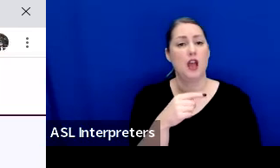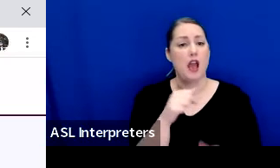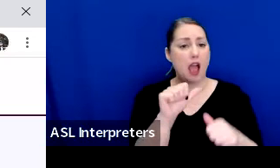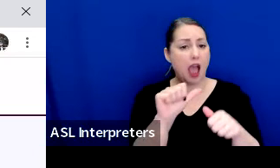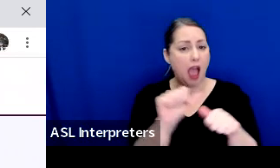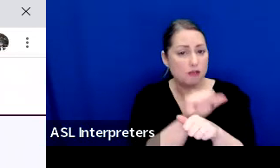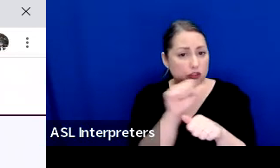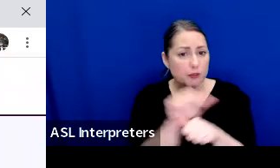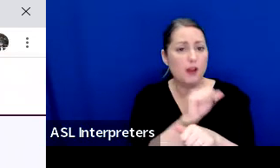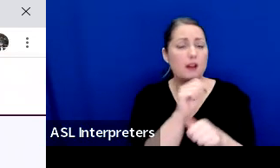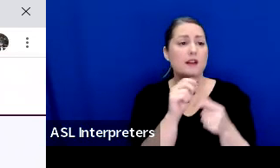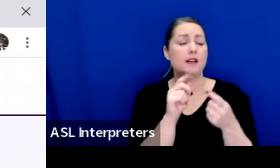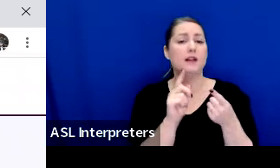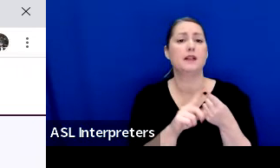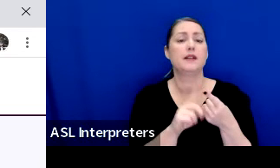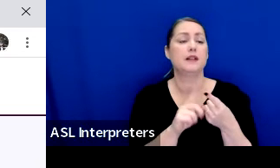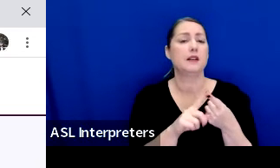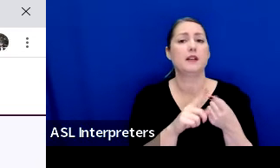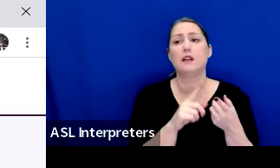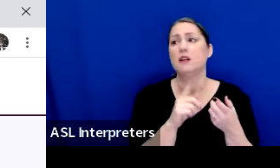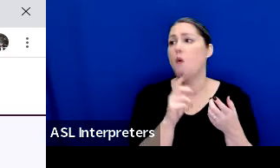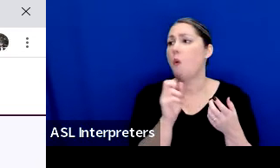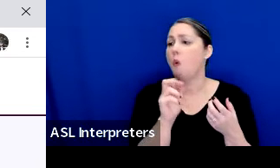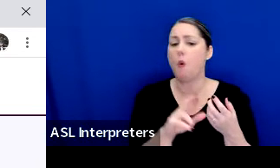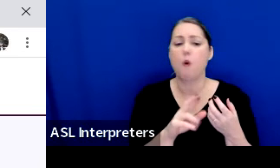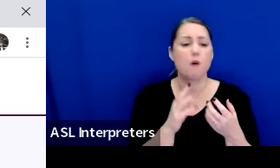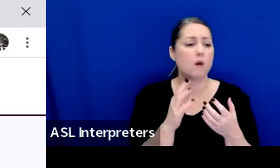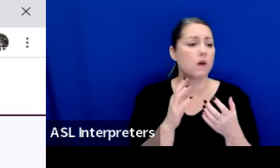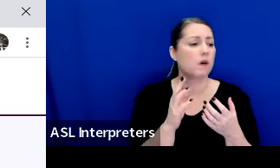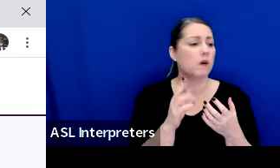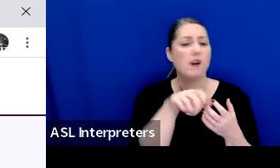into my open mouth problems or some of the textbook apps